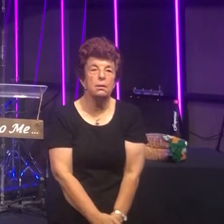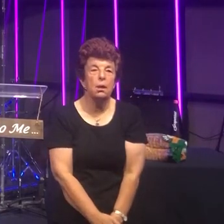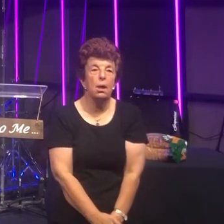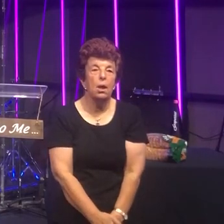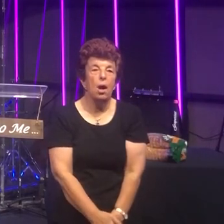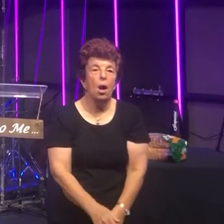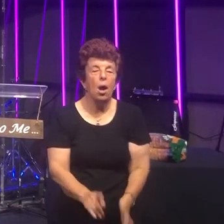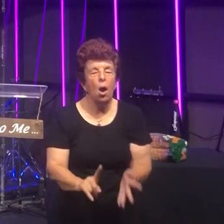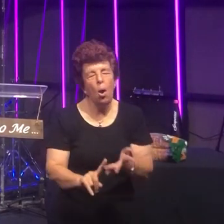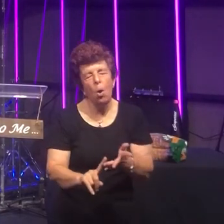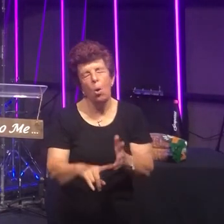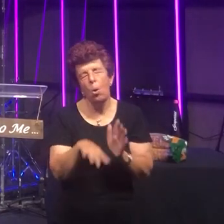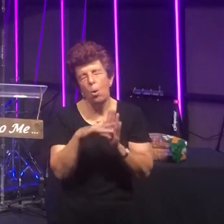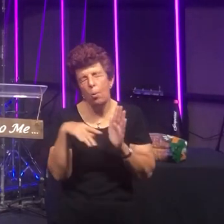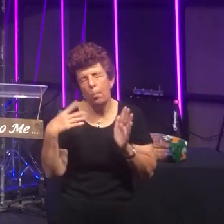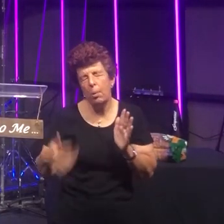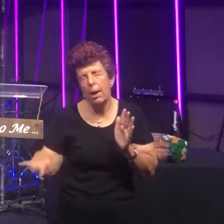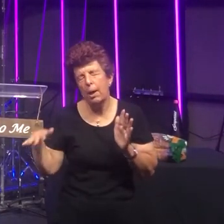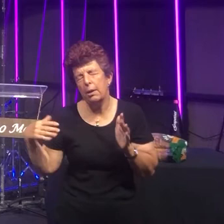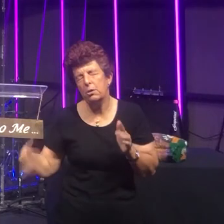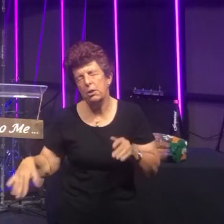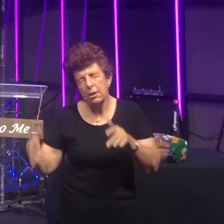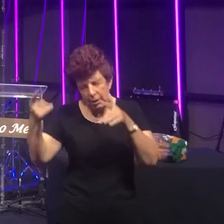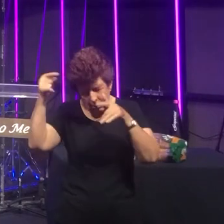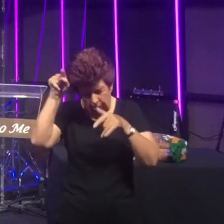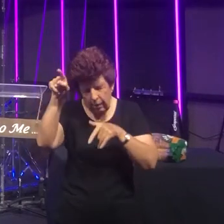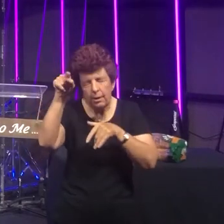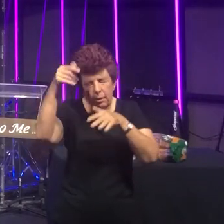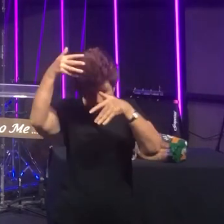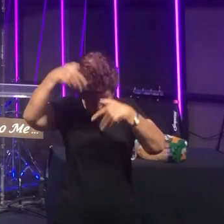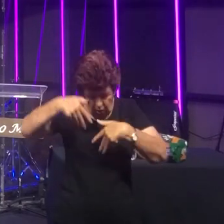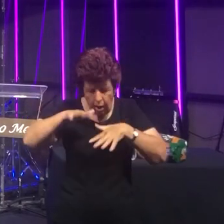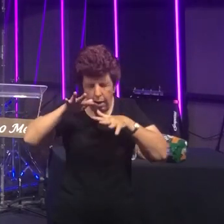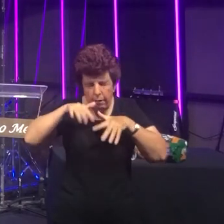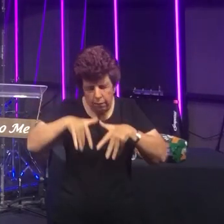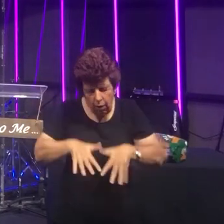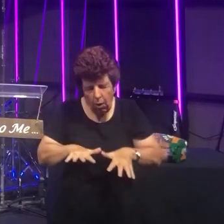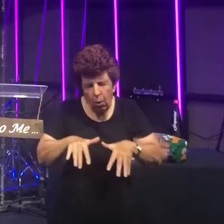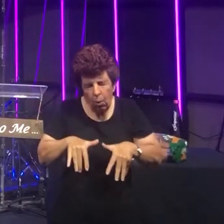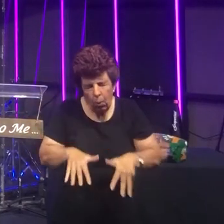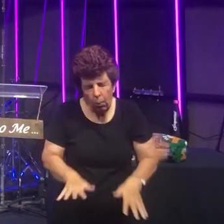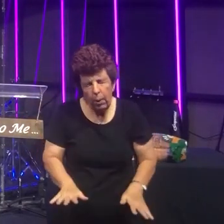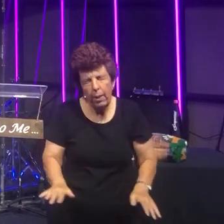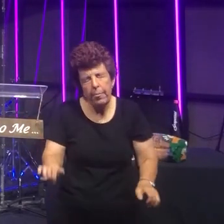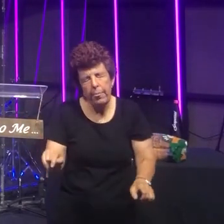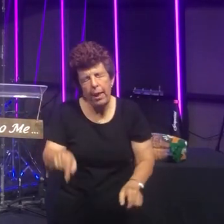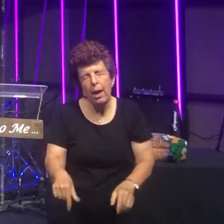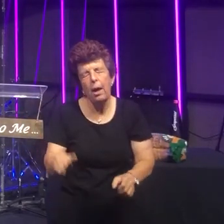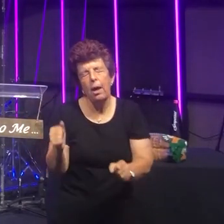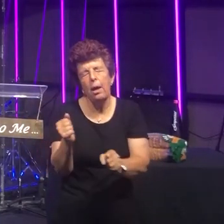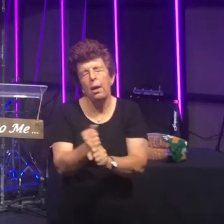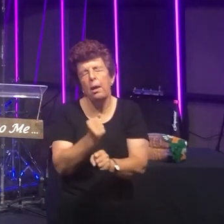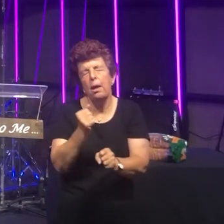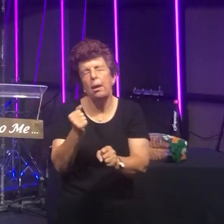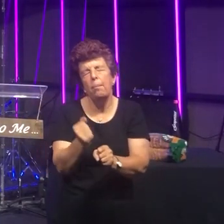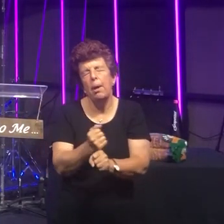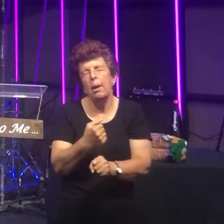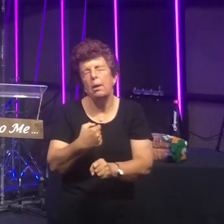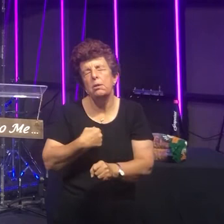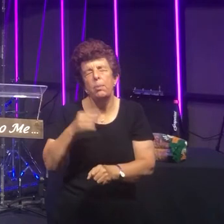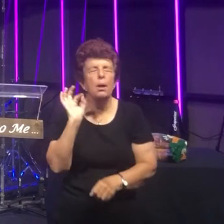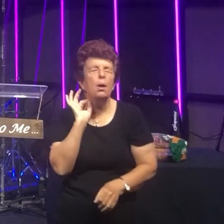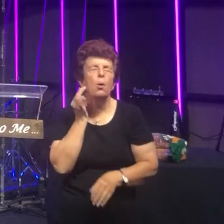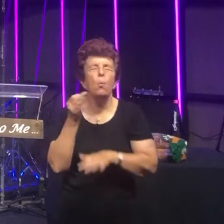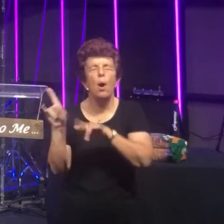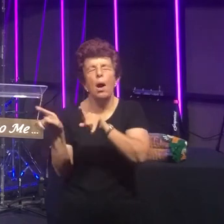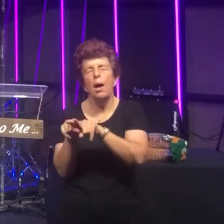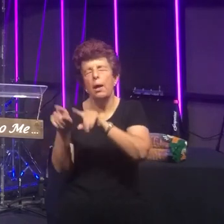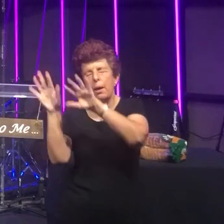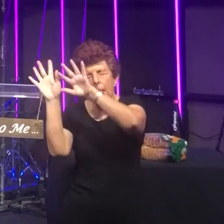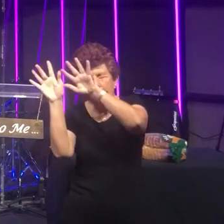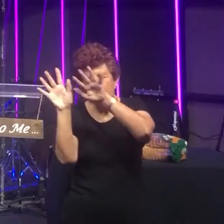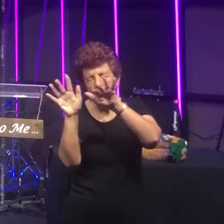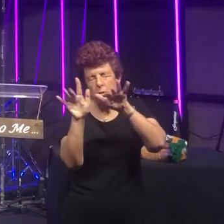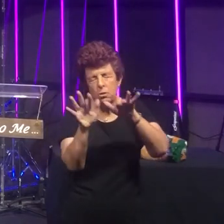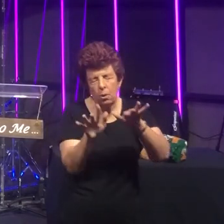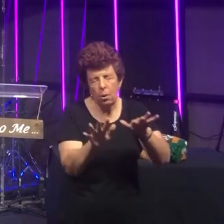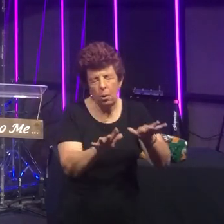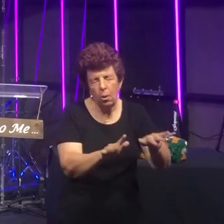O precious is the flow That makes me white as snow